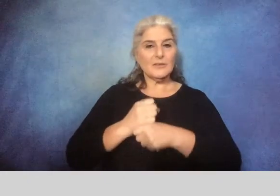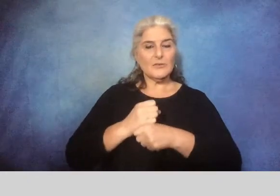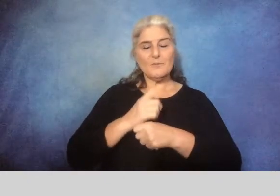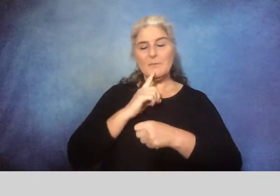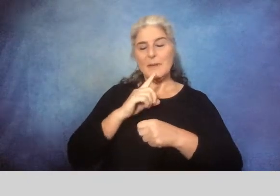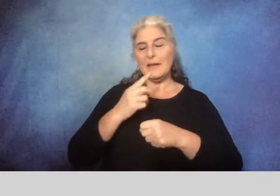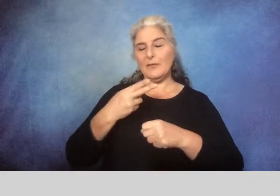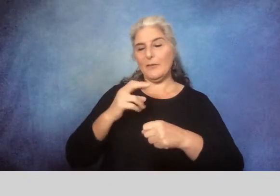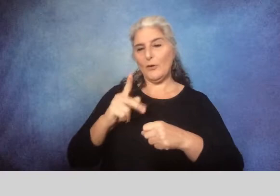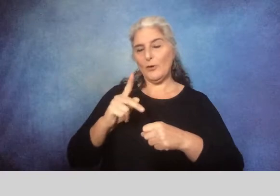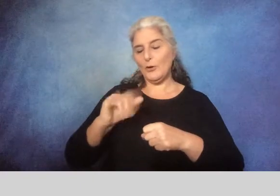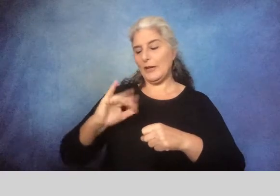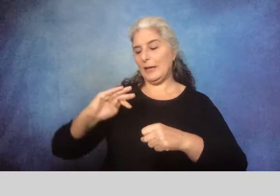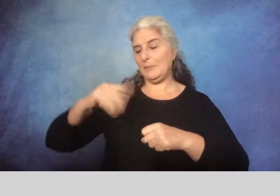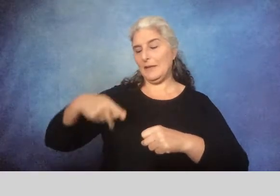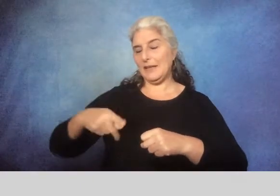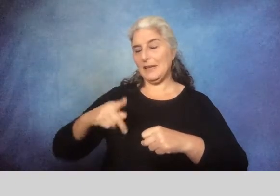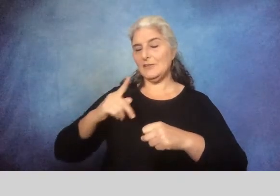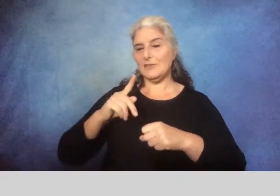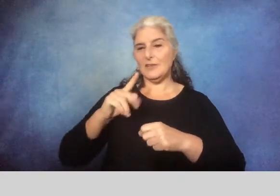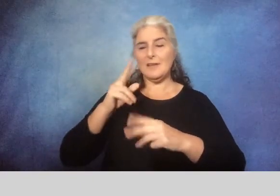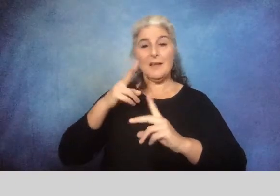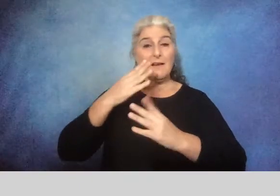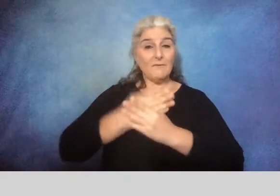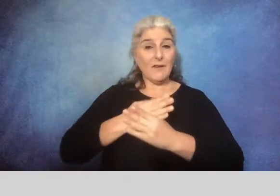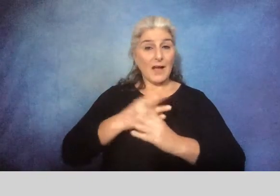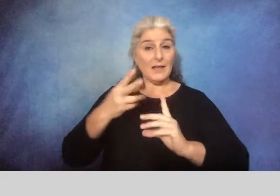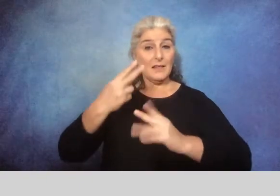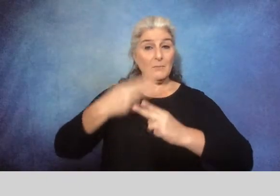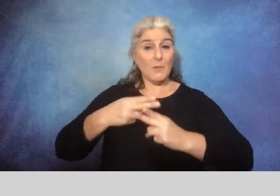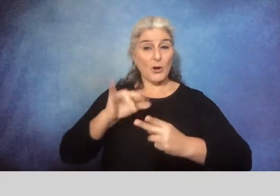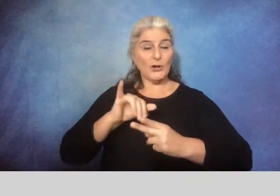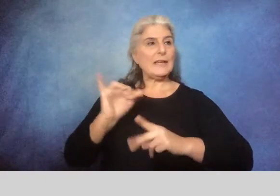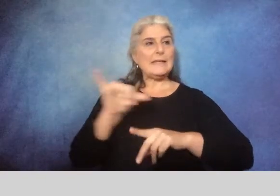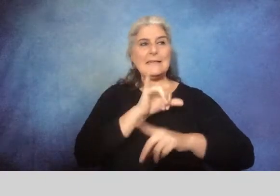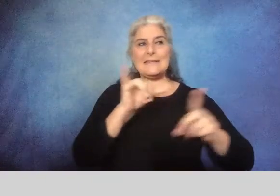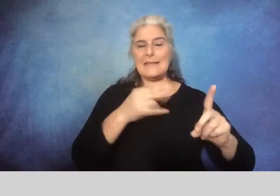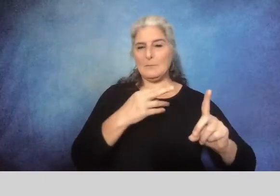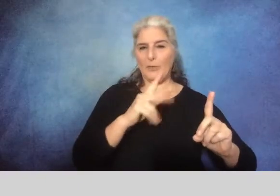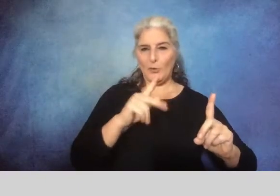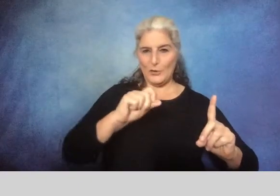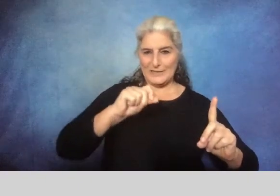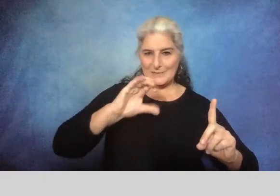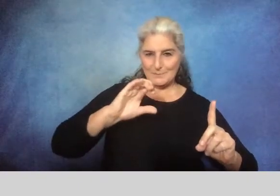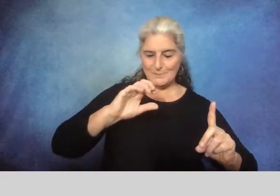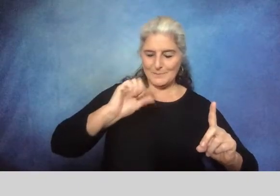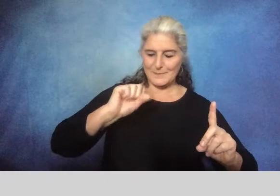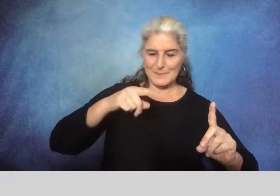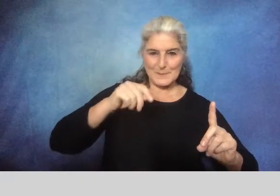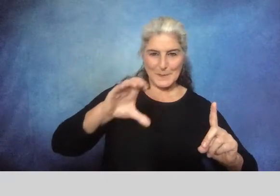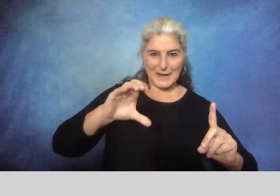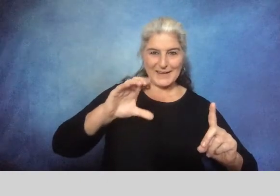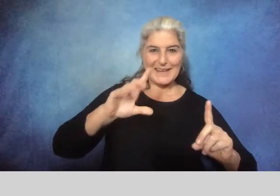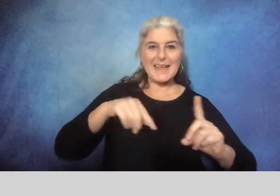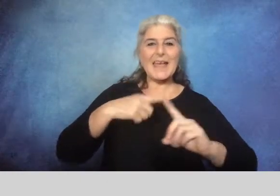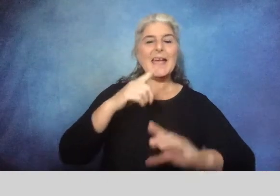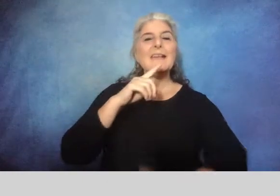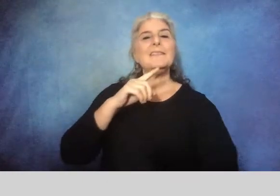with the project name, same as hooks, hooks specification. And then we create a function with the same name